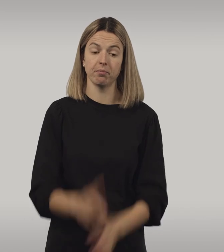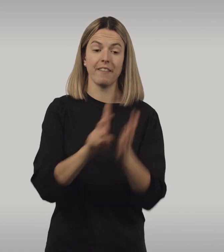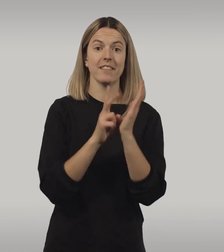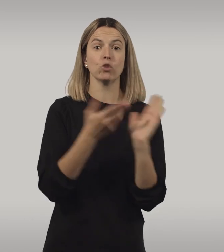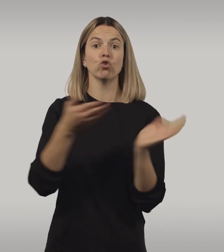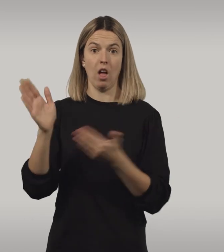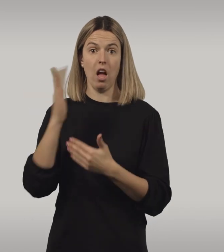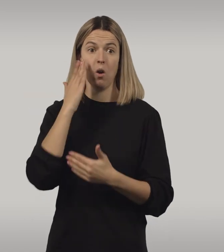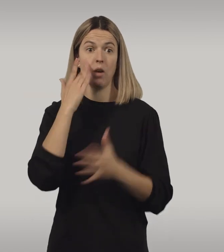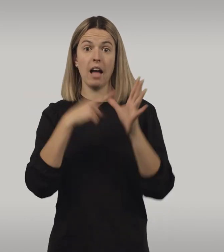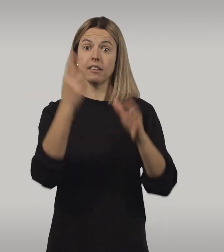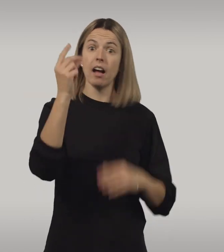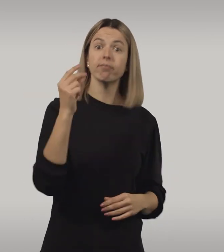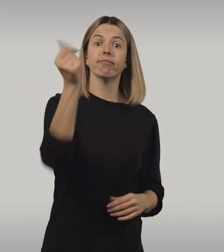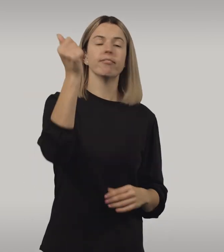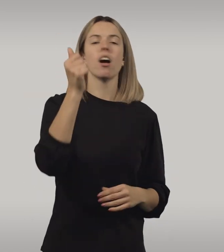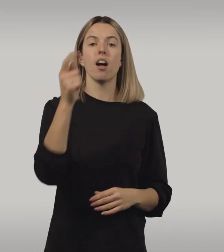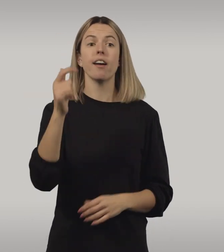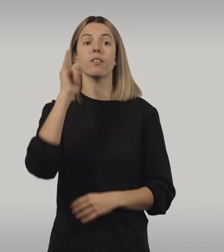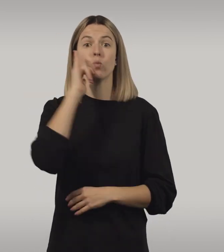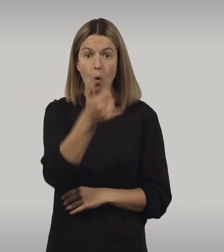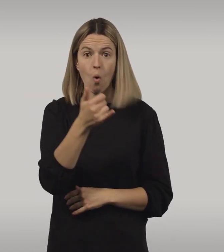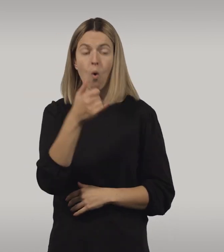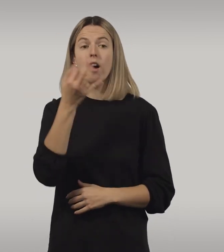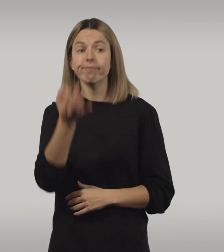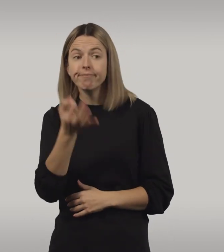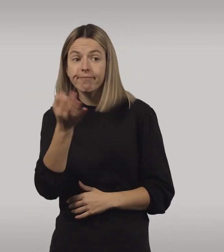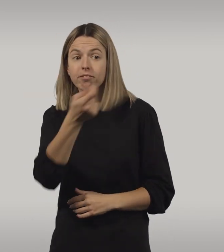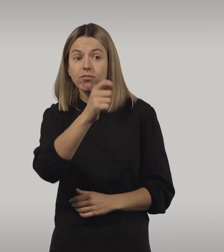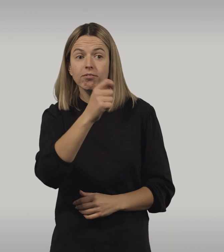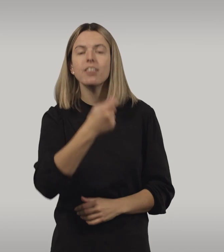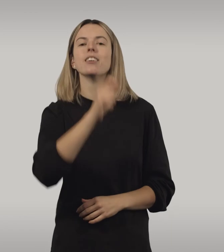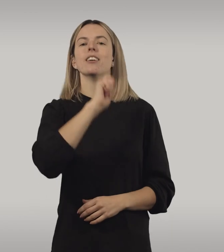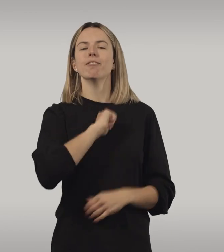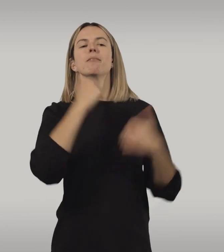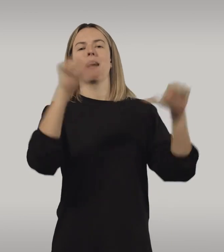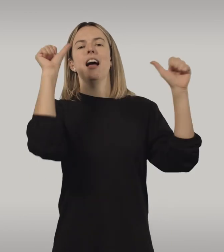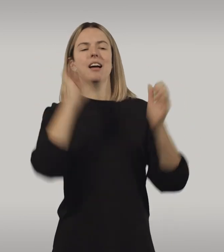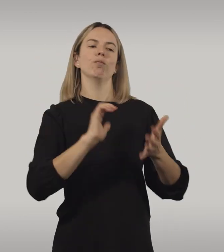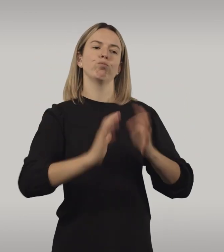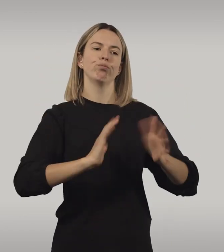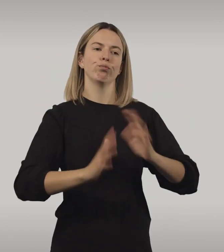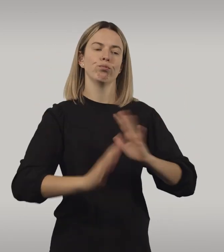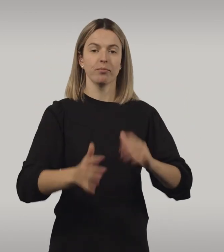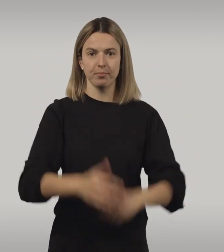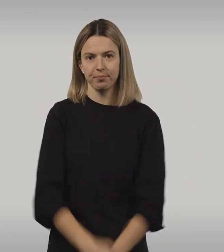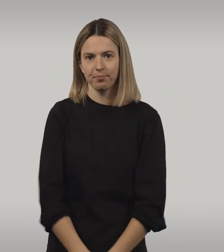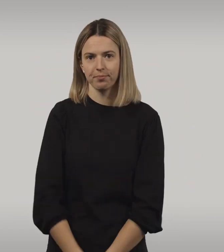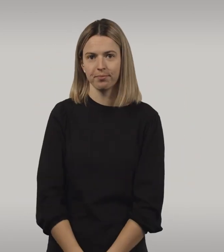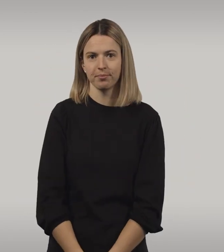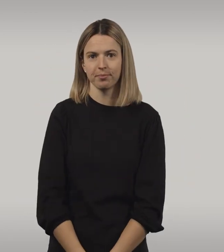Video Relay calls are answered in the order they enter the queue.